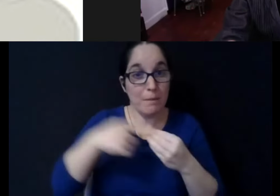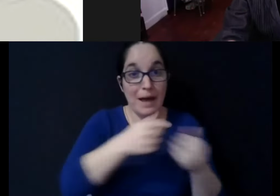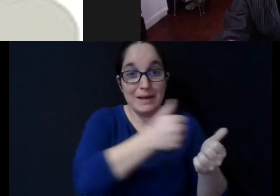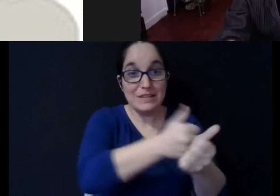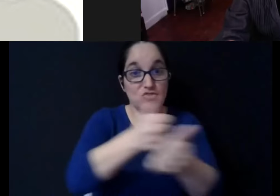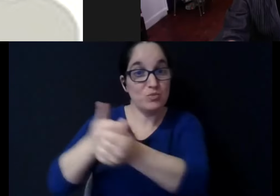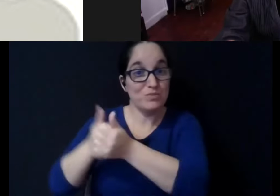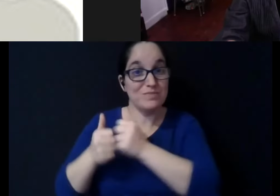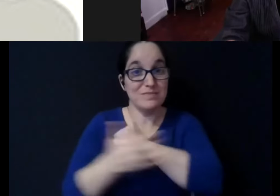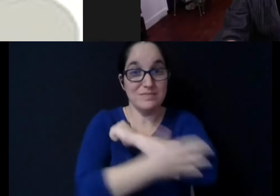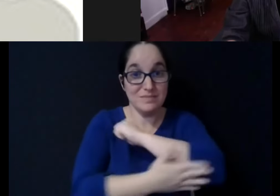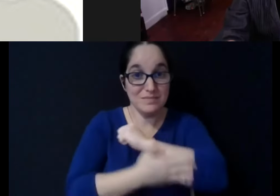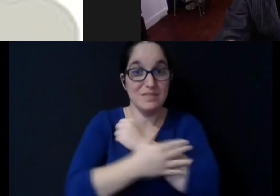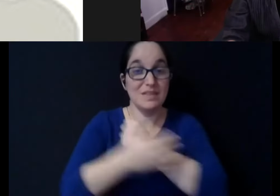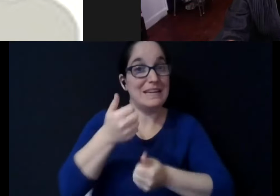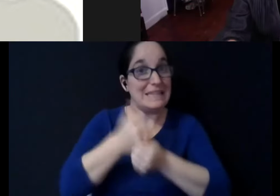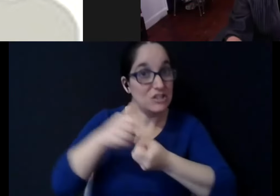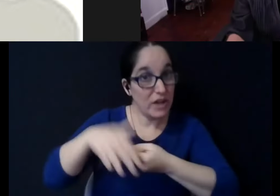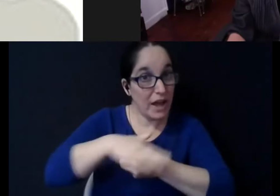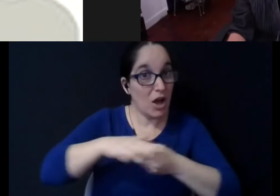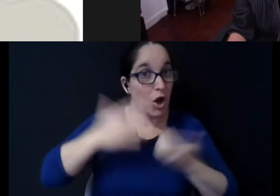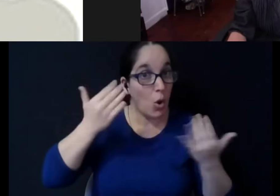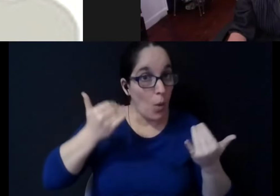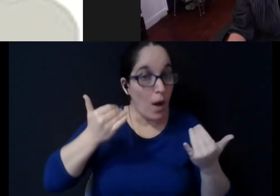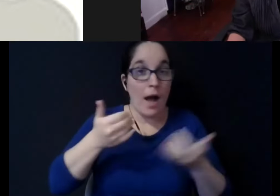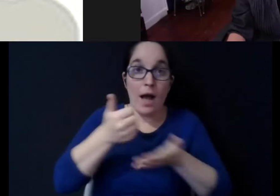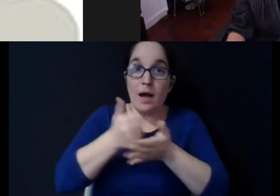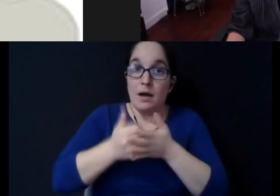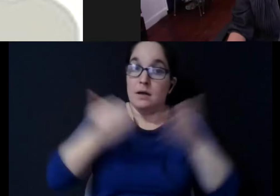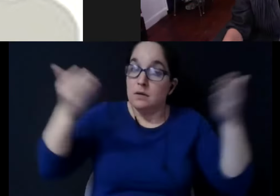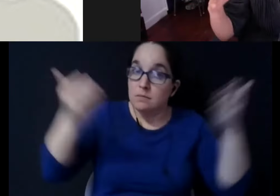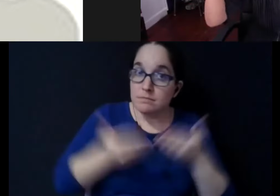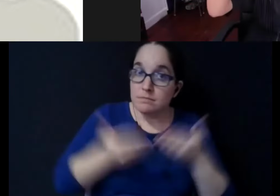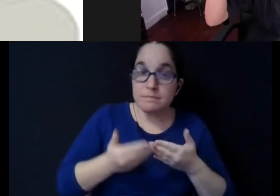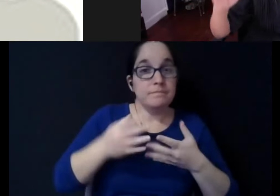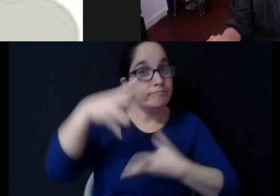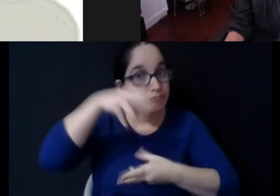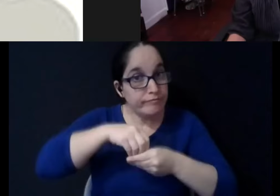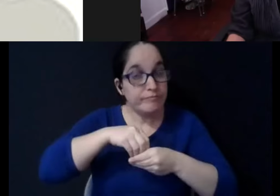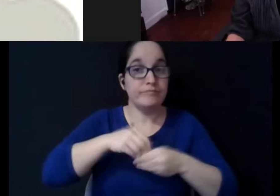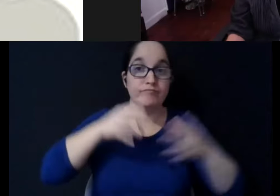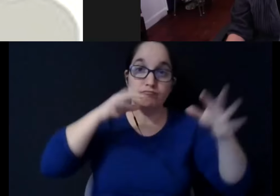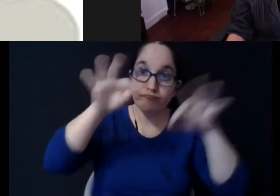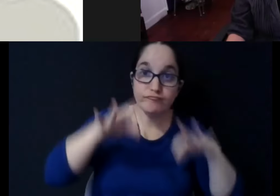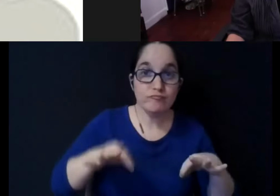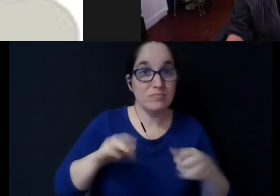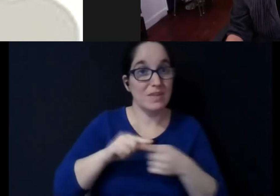a co-curation process because of the timing is you know too early in the semester or because we